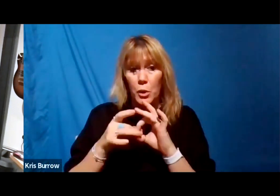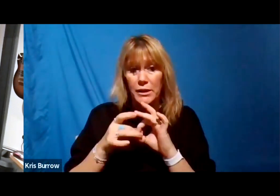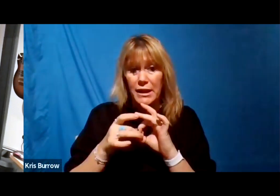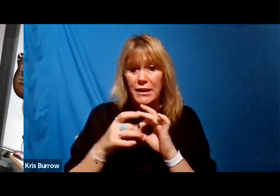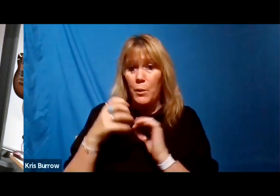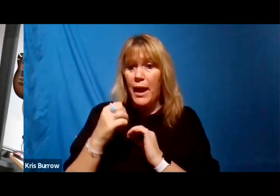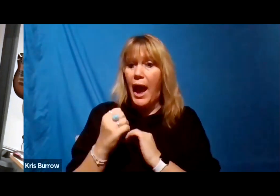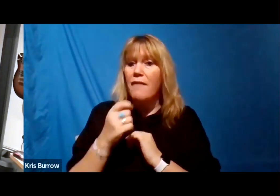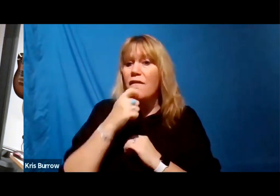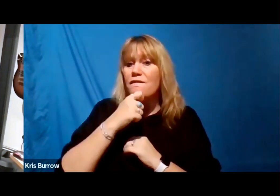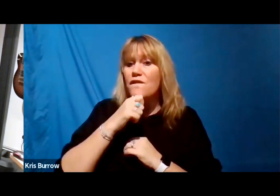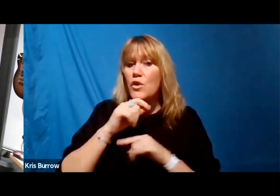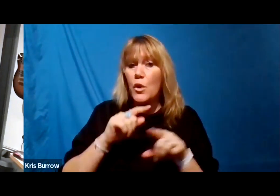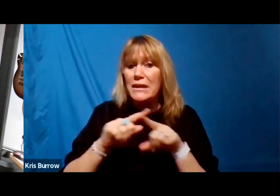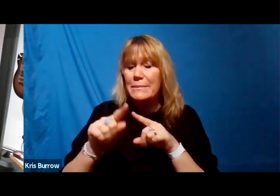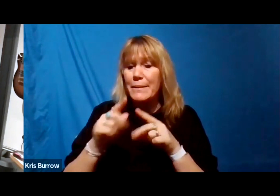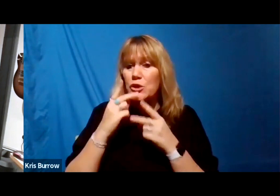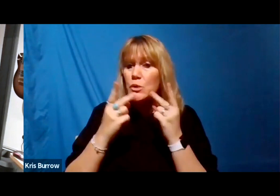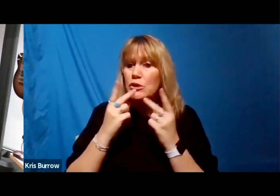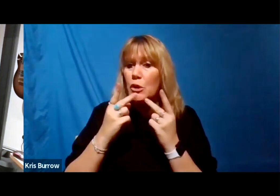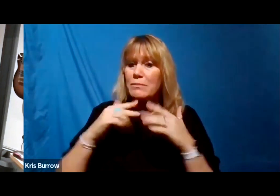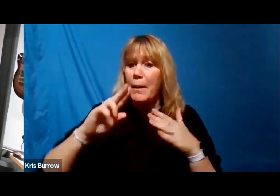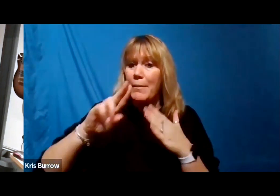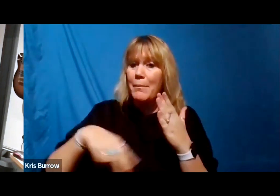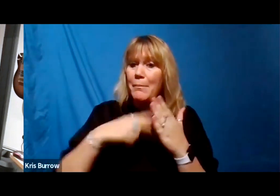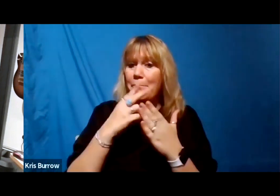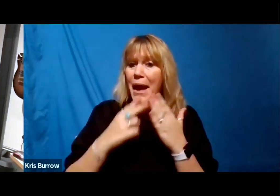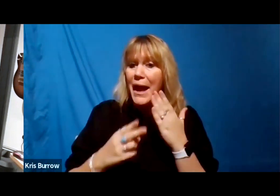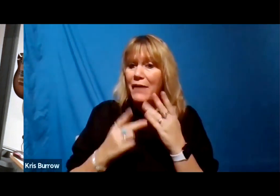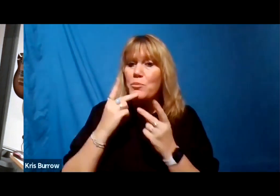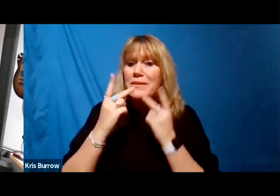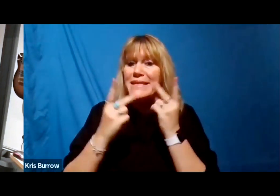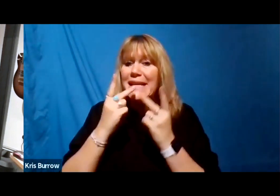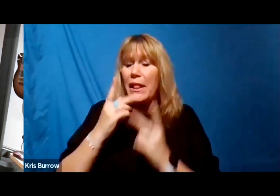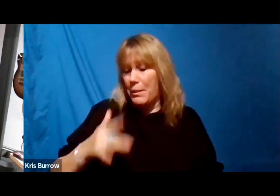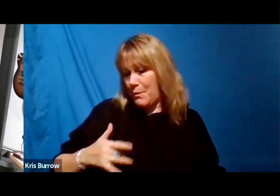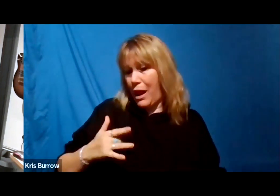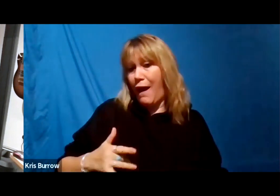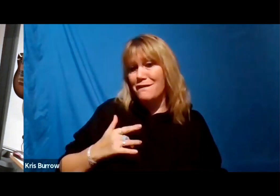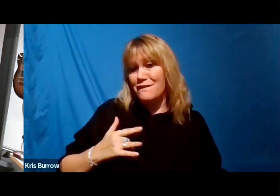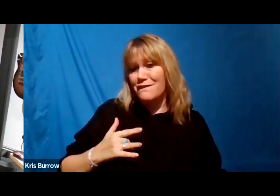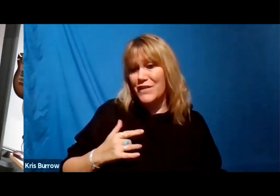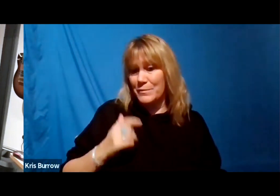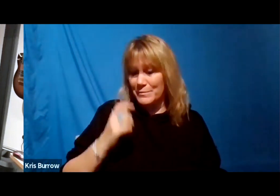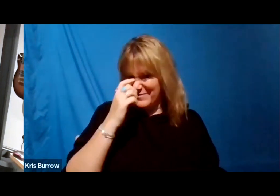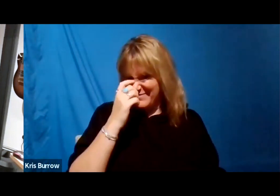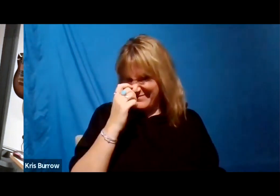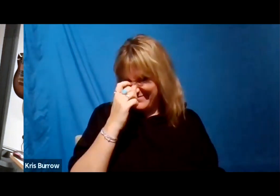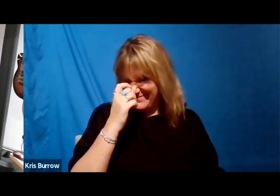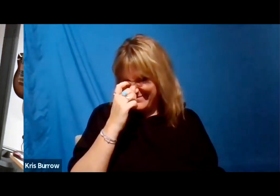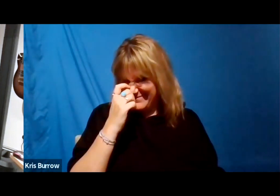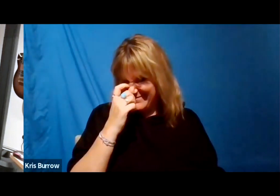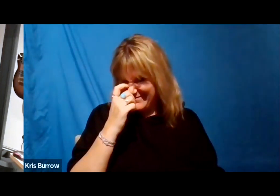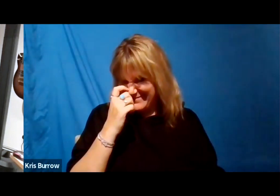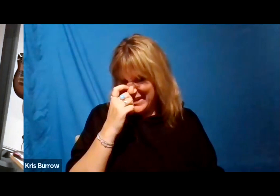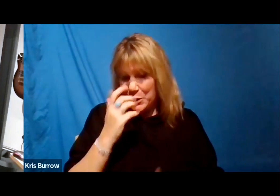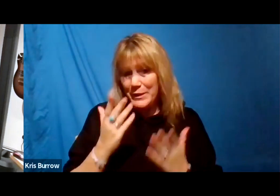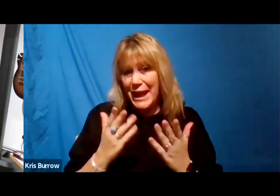Which makes this train hypocrisy A voice announces on the tannoy